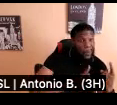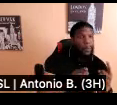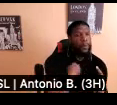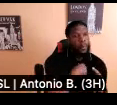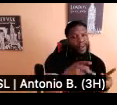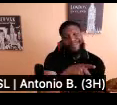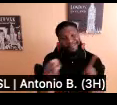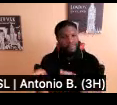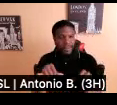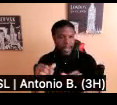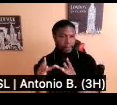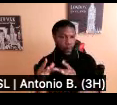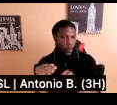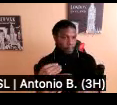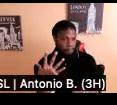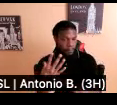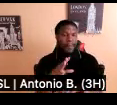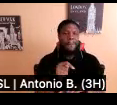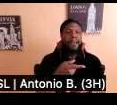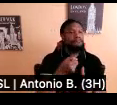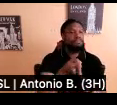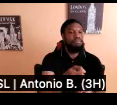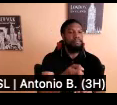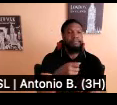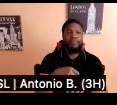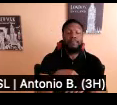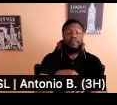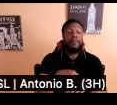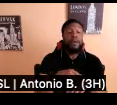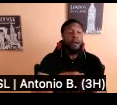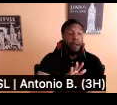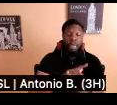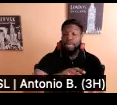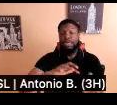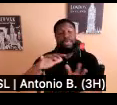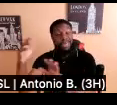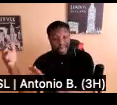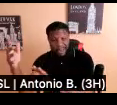and all the issues that followed, we were not able to provide that service. Instead we thought